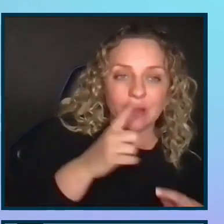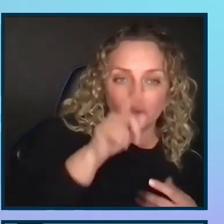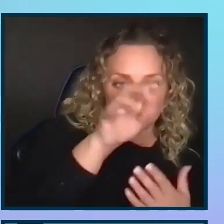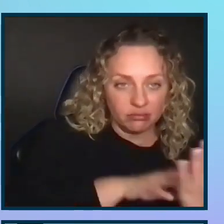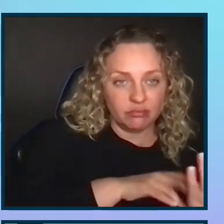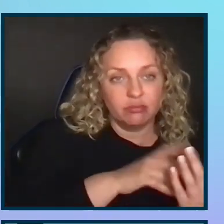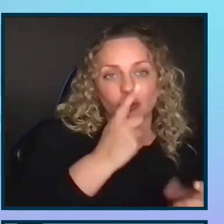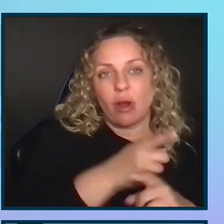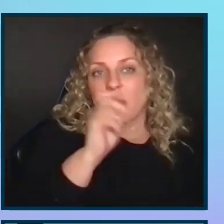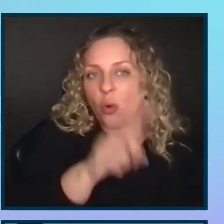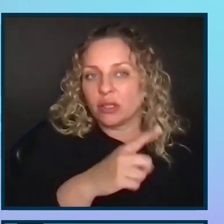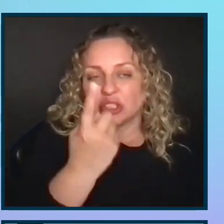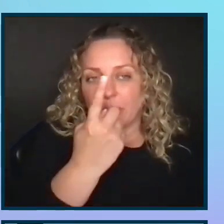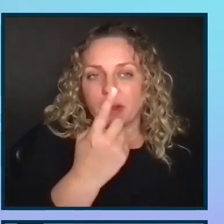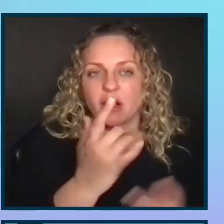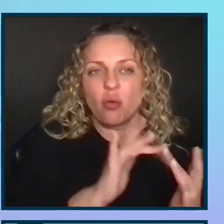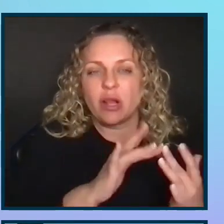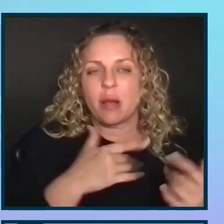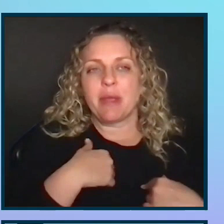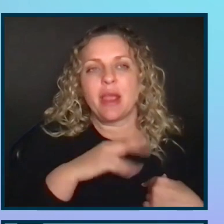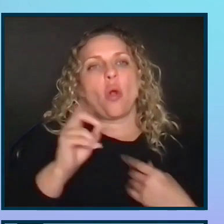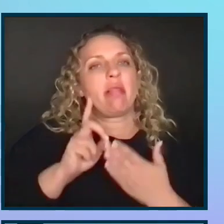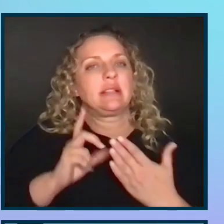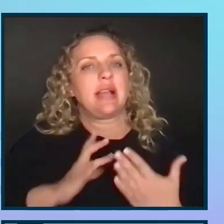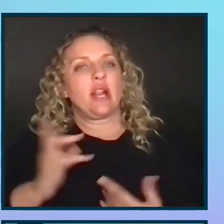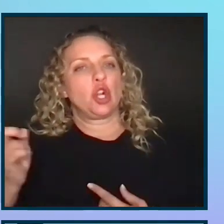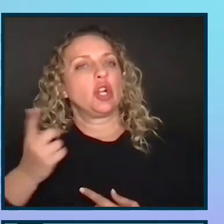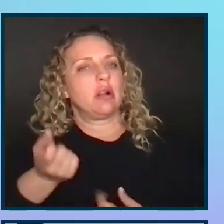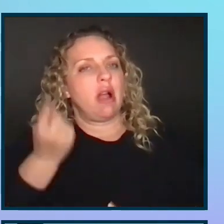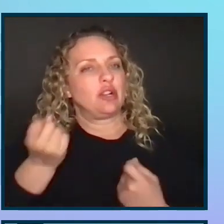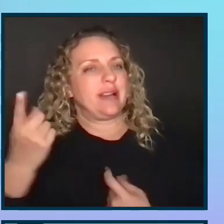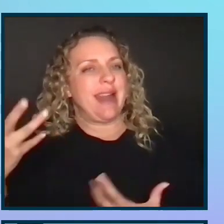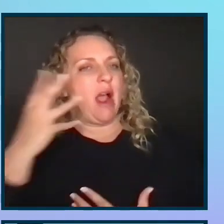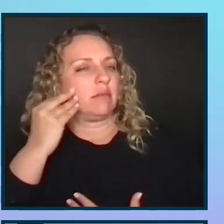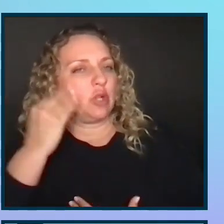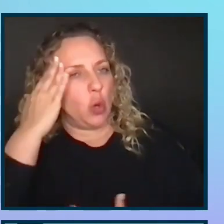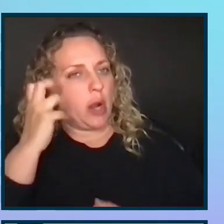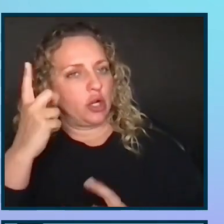They could reach out to me or enough of the designers now understand that they can go check the contracts themselves.